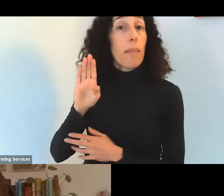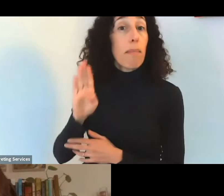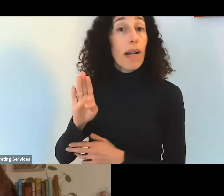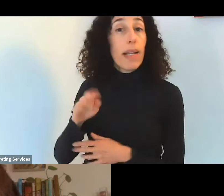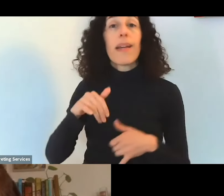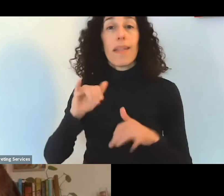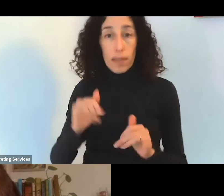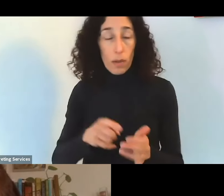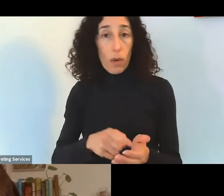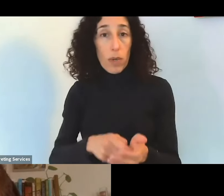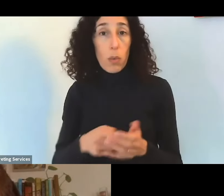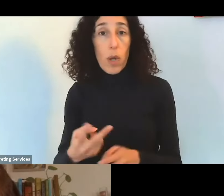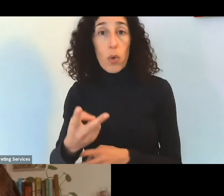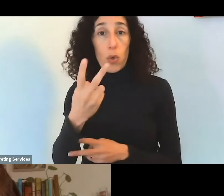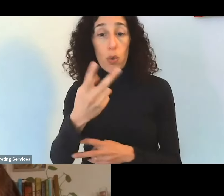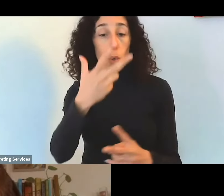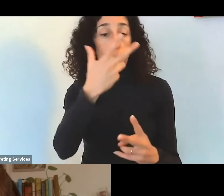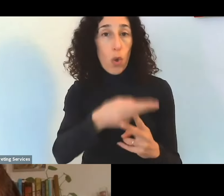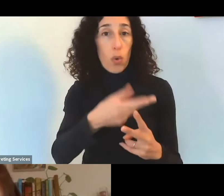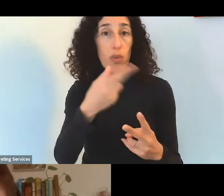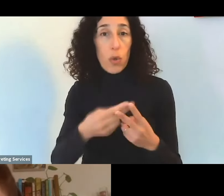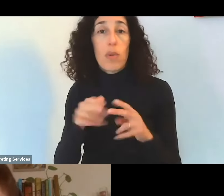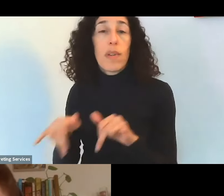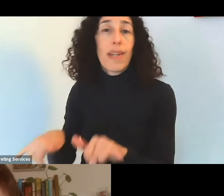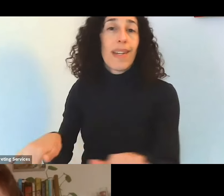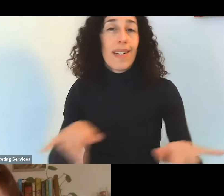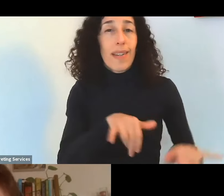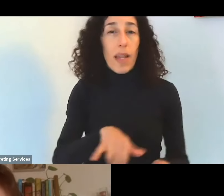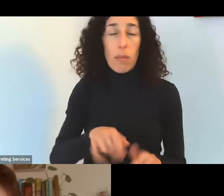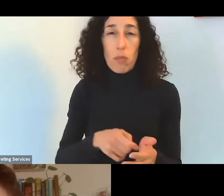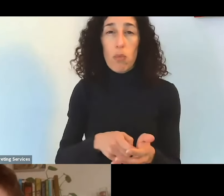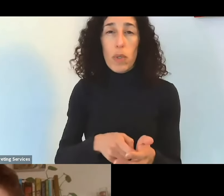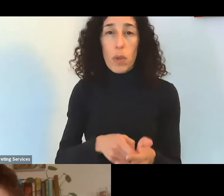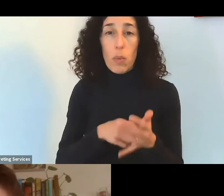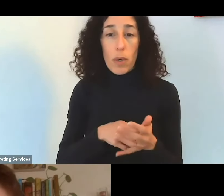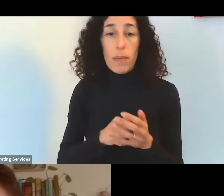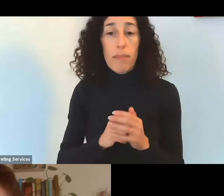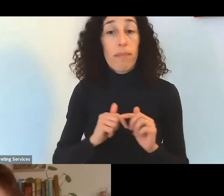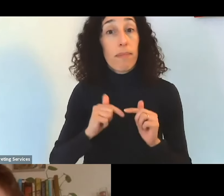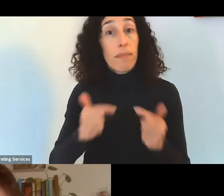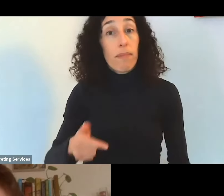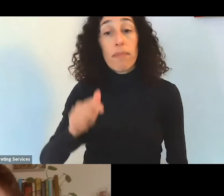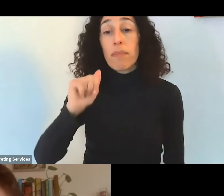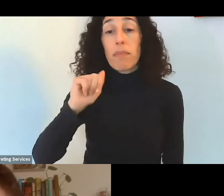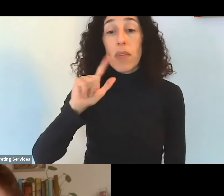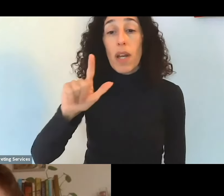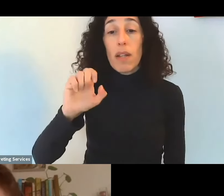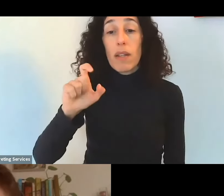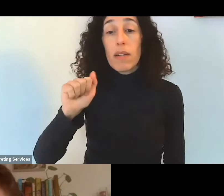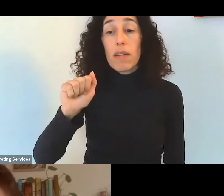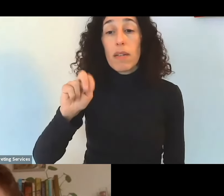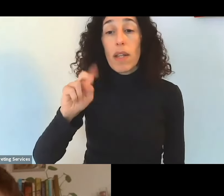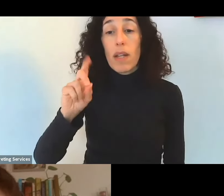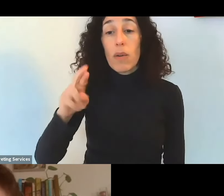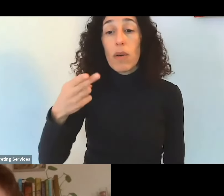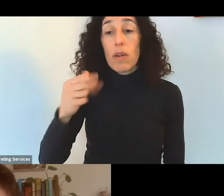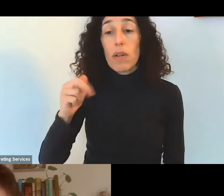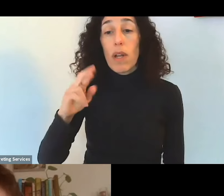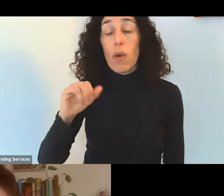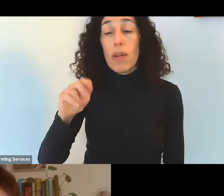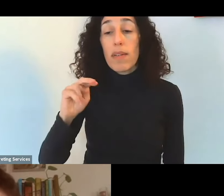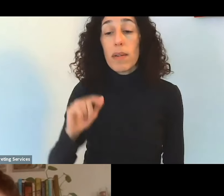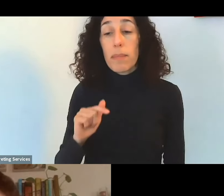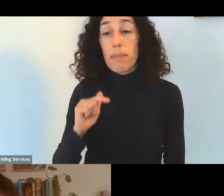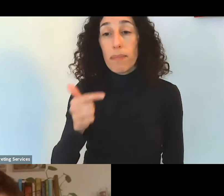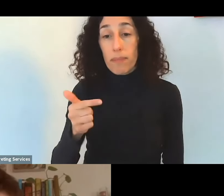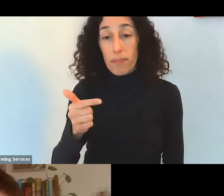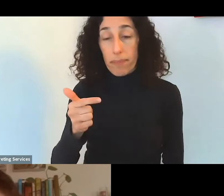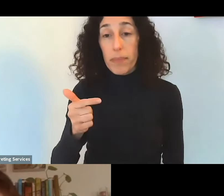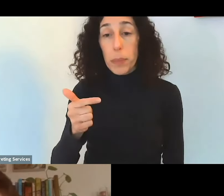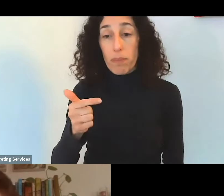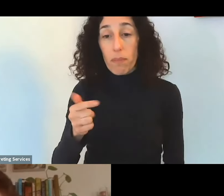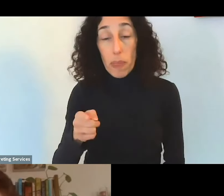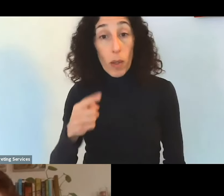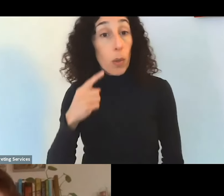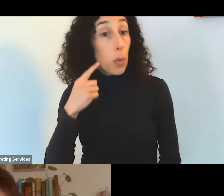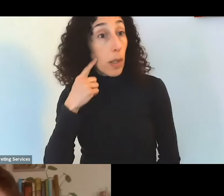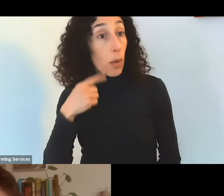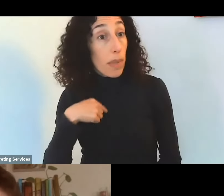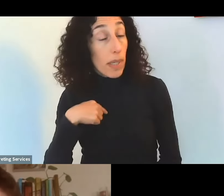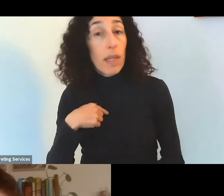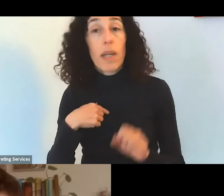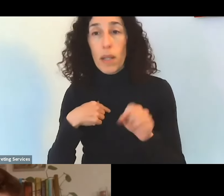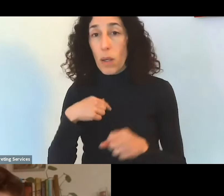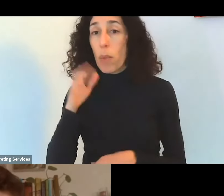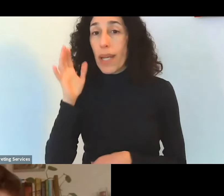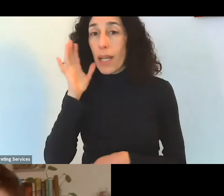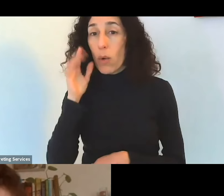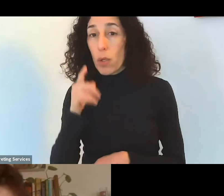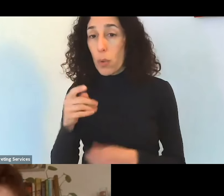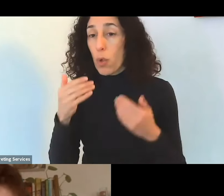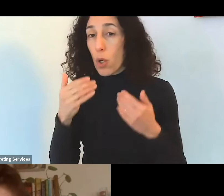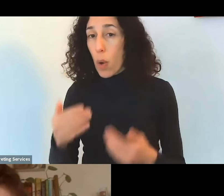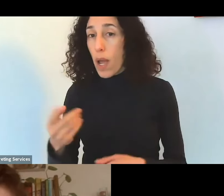Yes, we can.